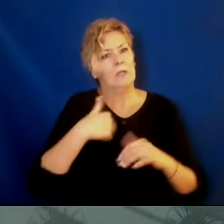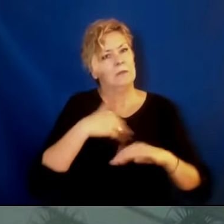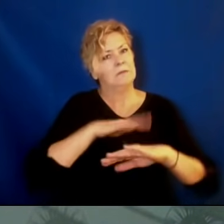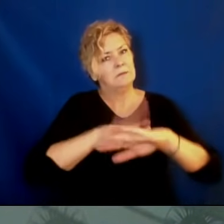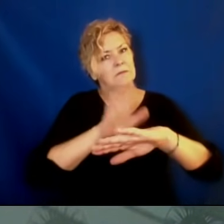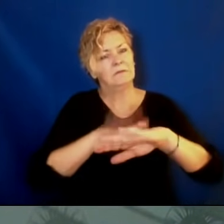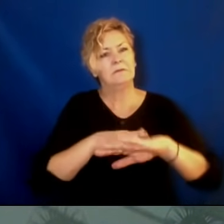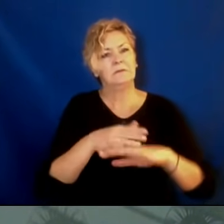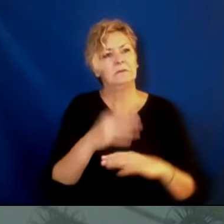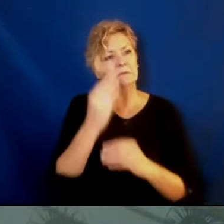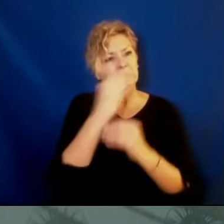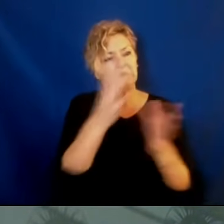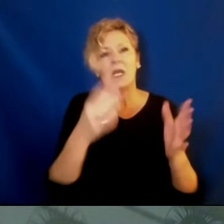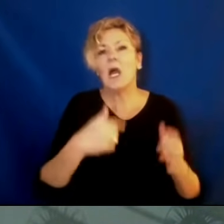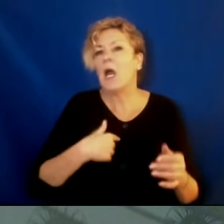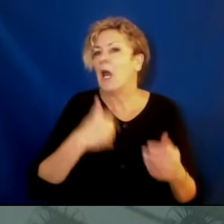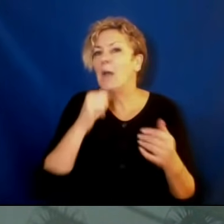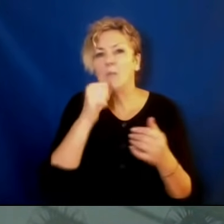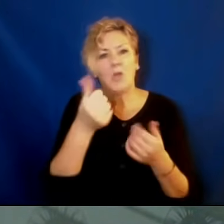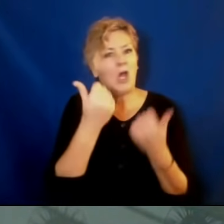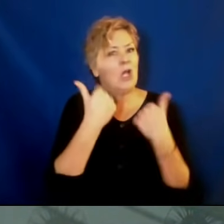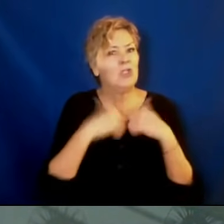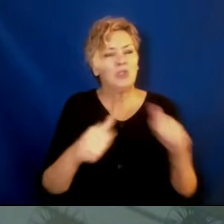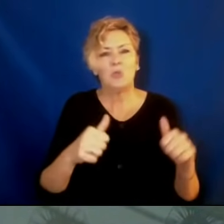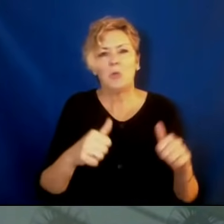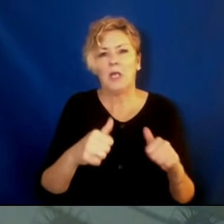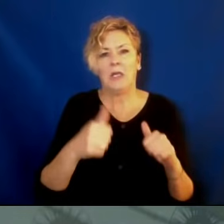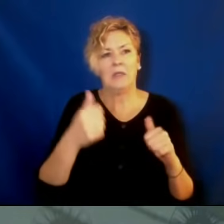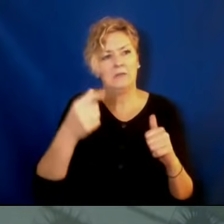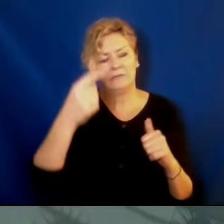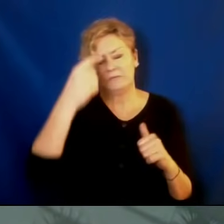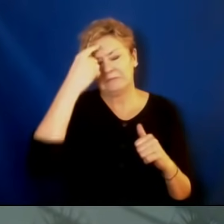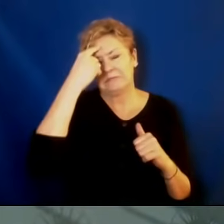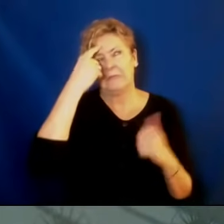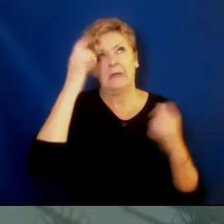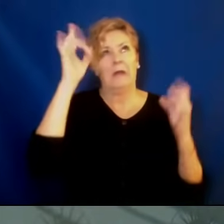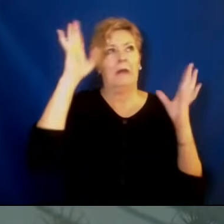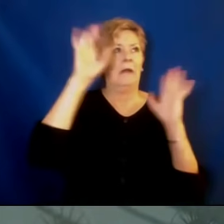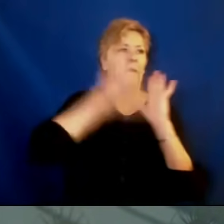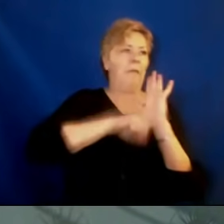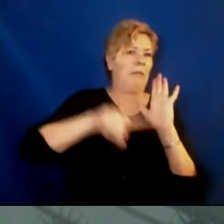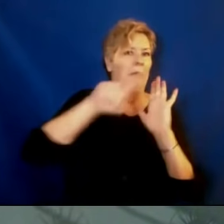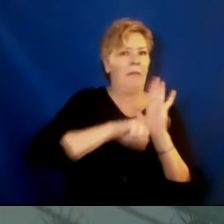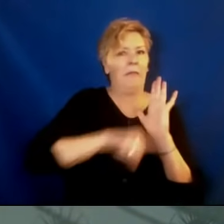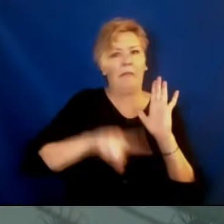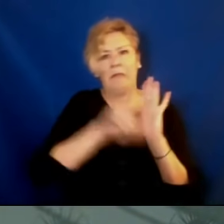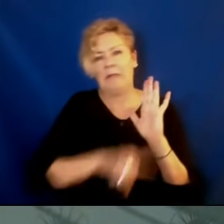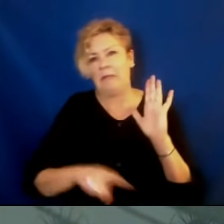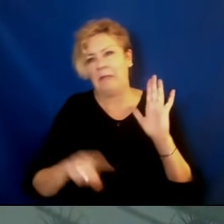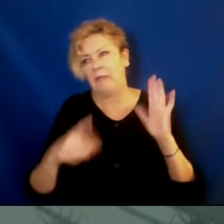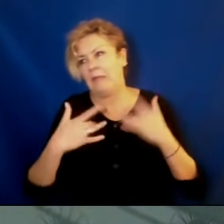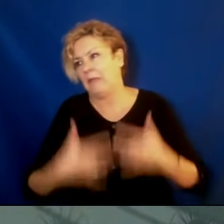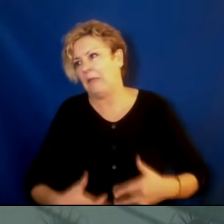curve. Because growth and cases have consequences for all of the things we want to do, even